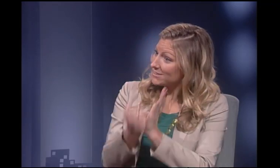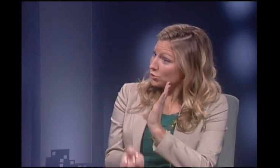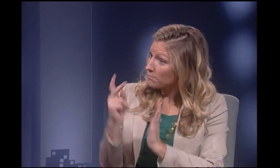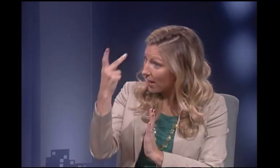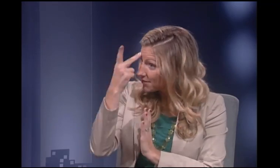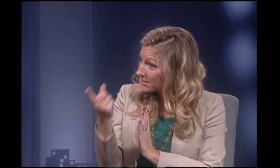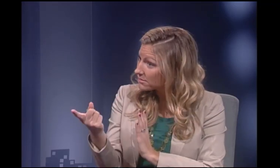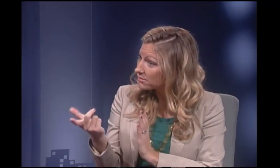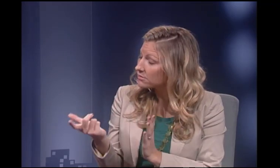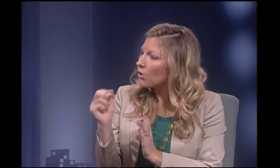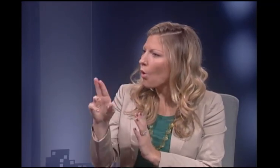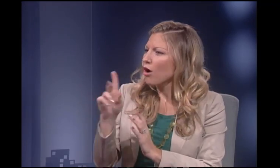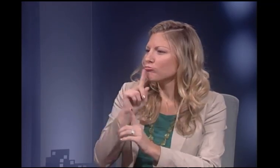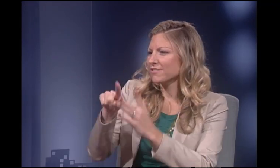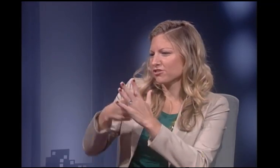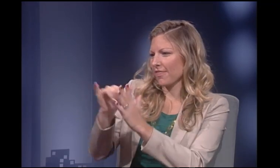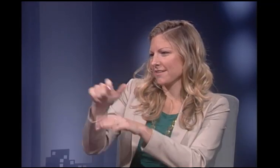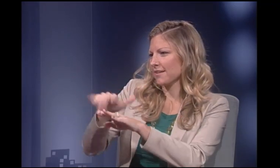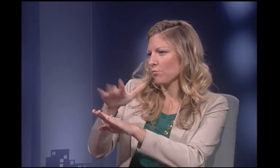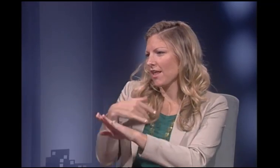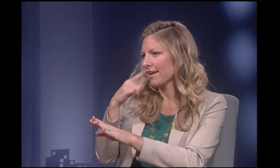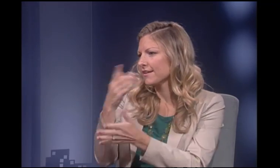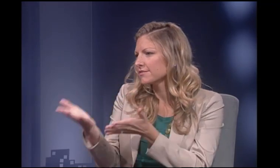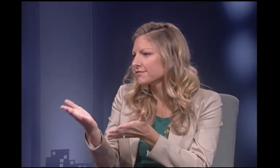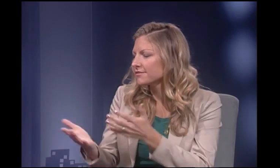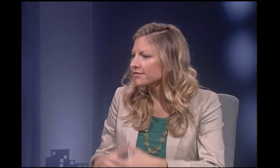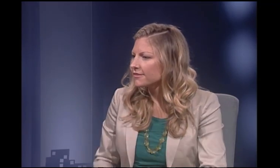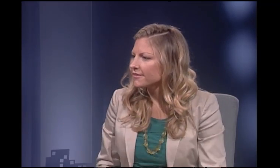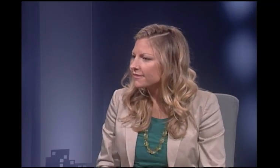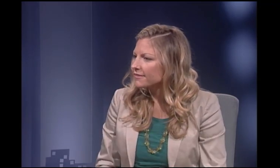Were you always in the politics then or really, you started when you had children?